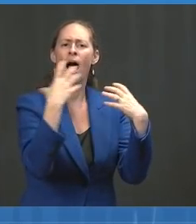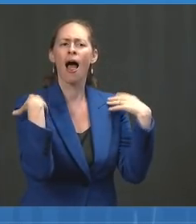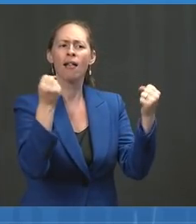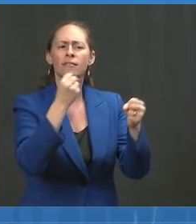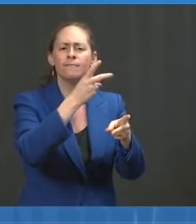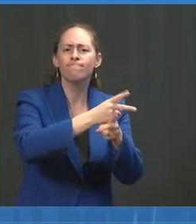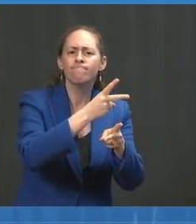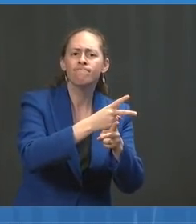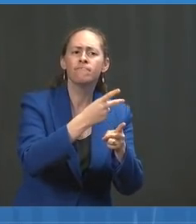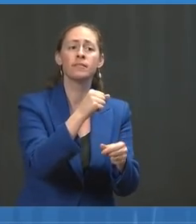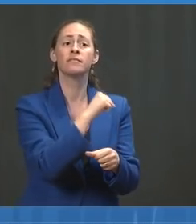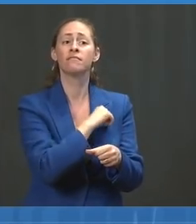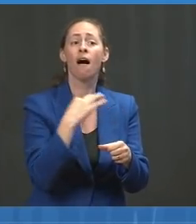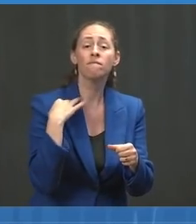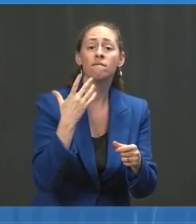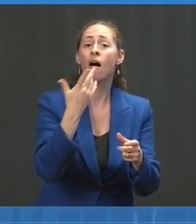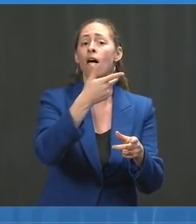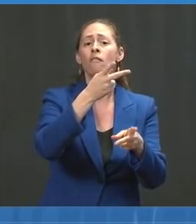and the Department of Health and Human Services.